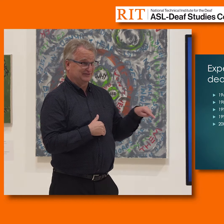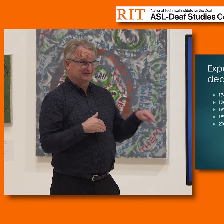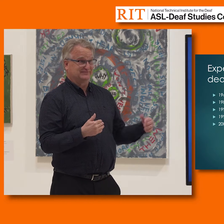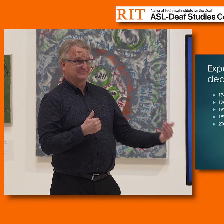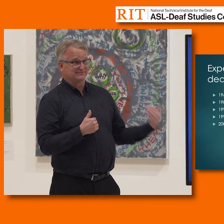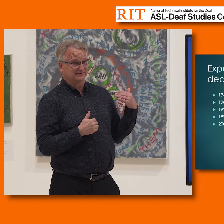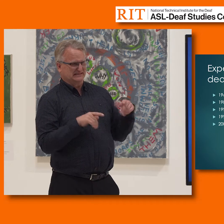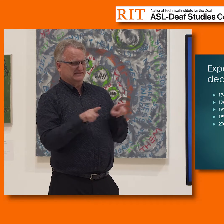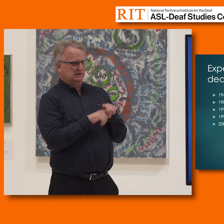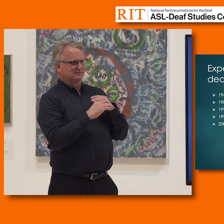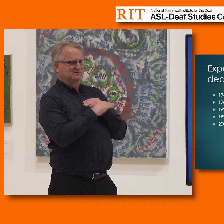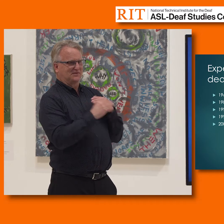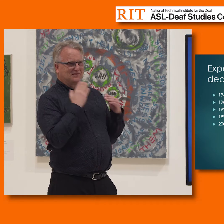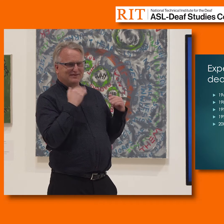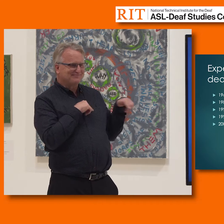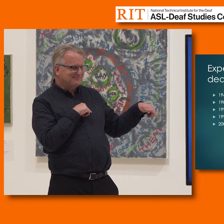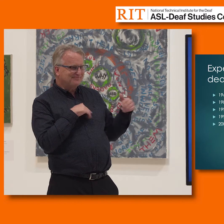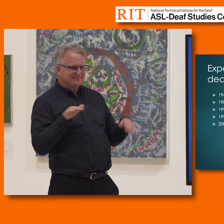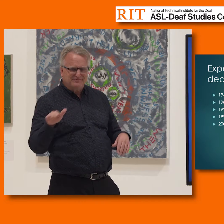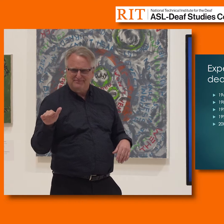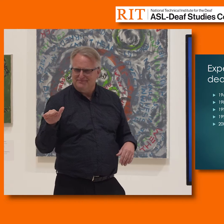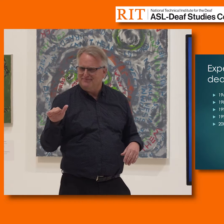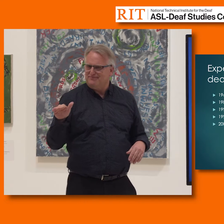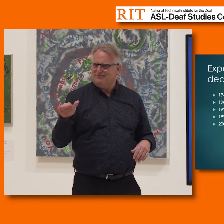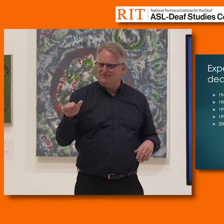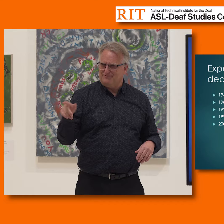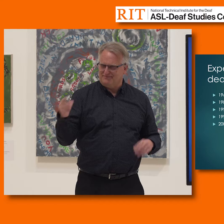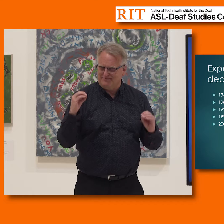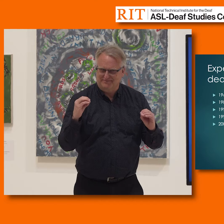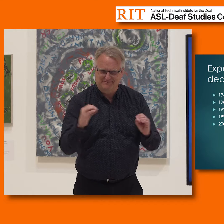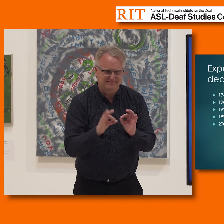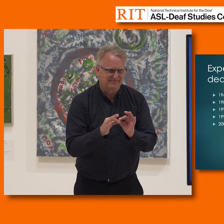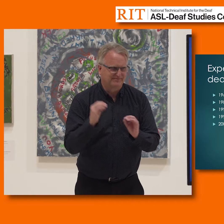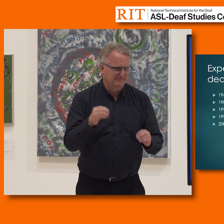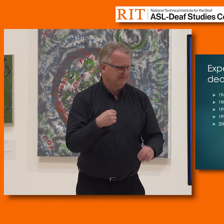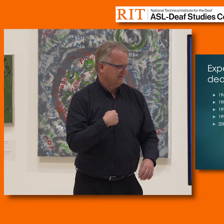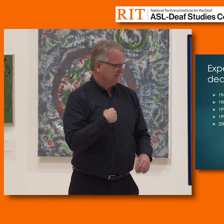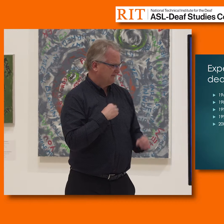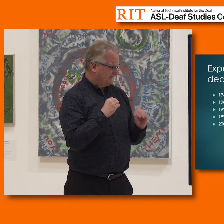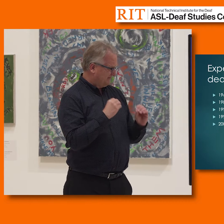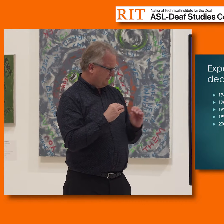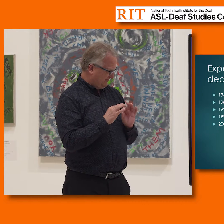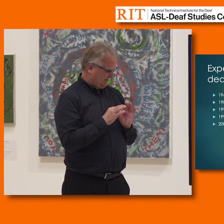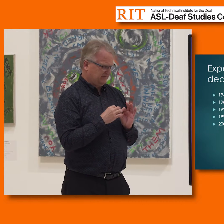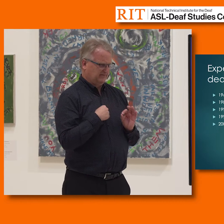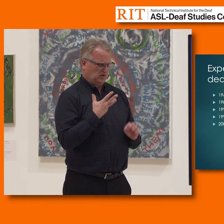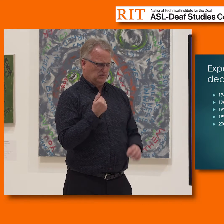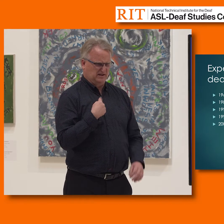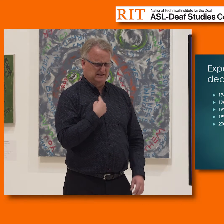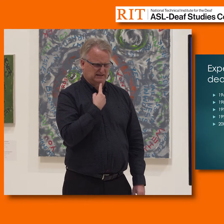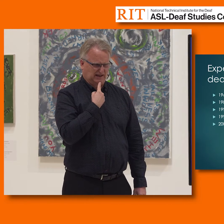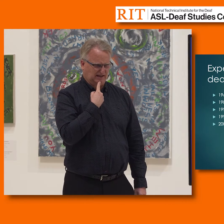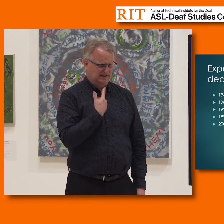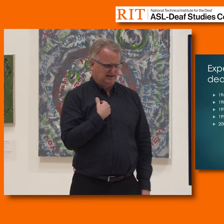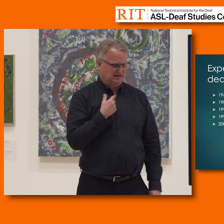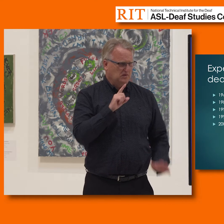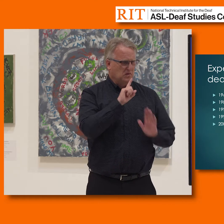The interpreter programs, the professors, I had to work with them. We were on the same floor and they said, "Would you like to teach interpreting?"